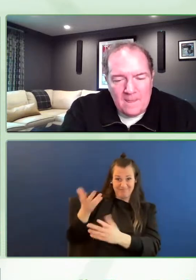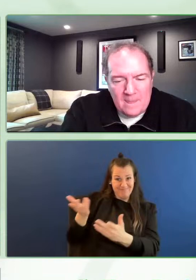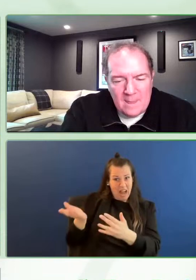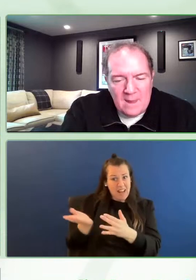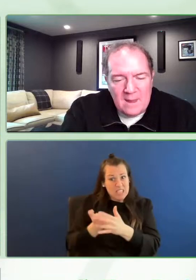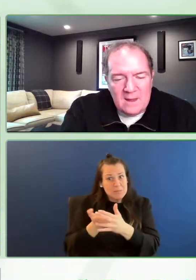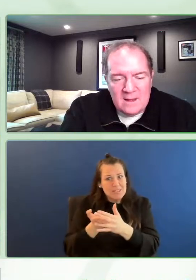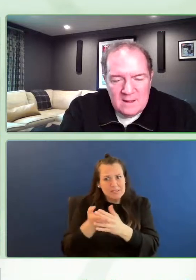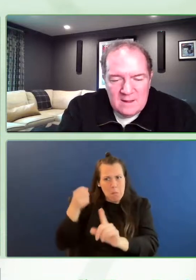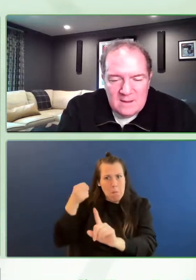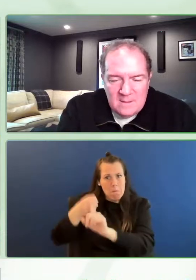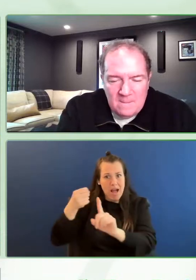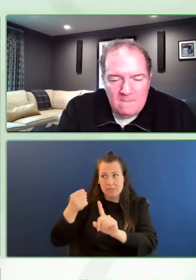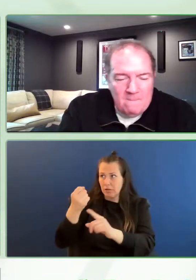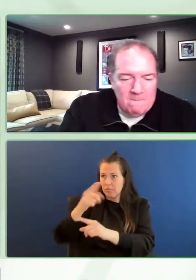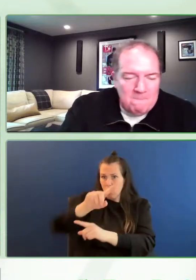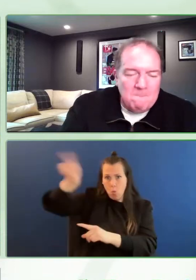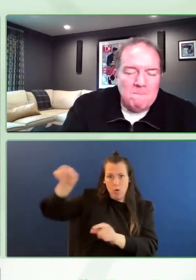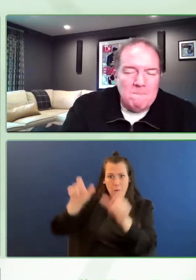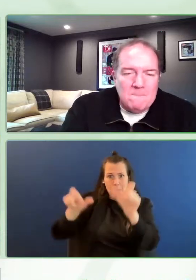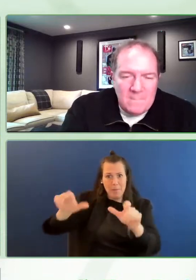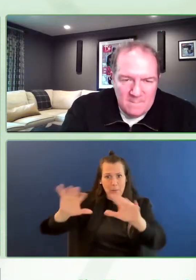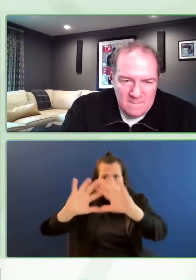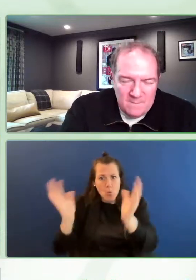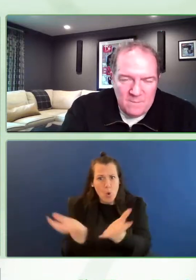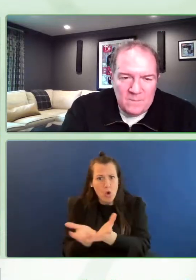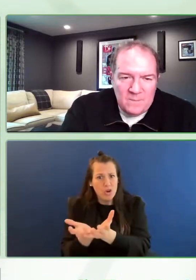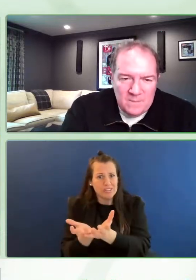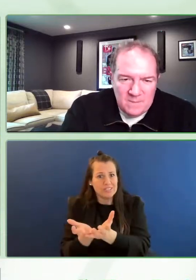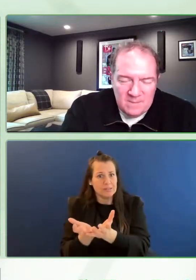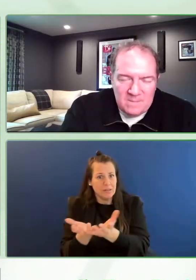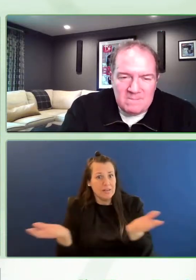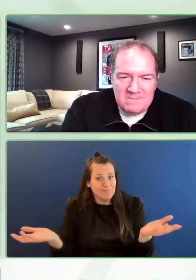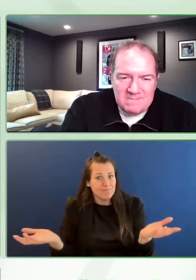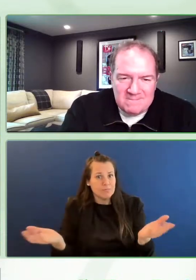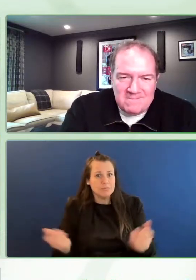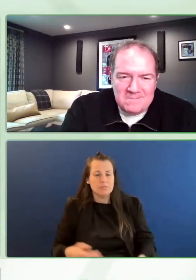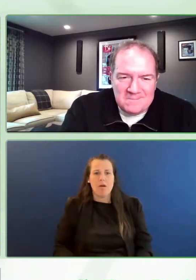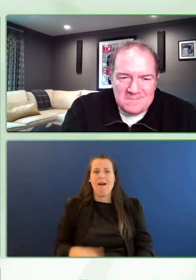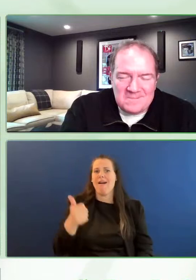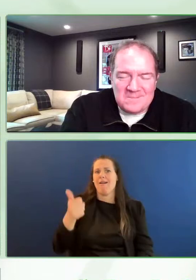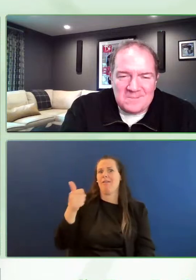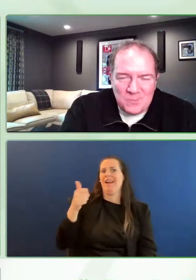When statistics get too large, they are incompatible.